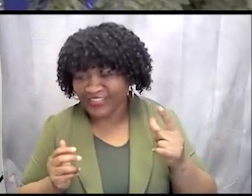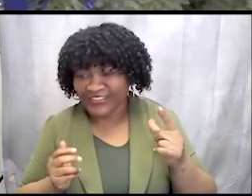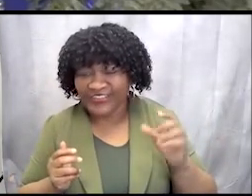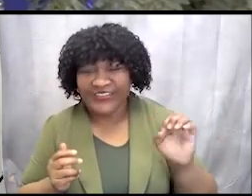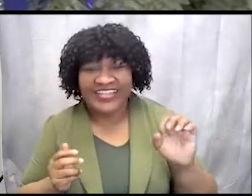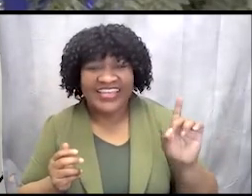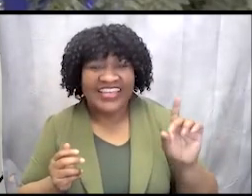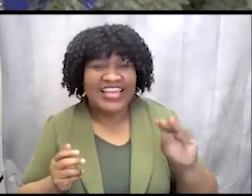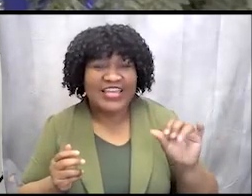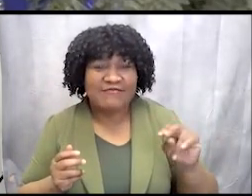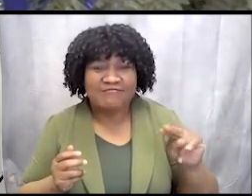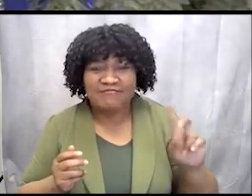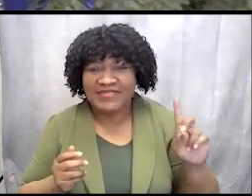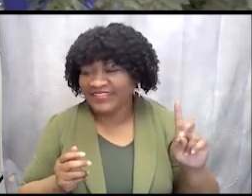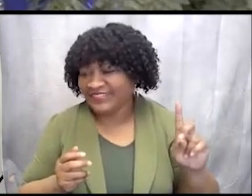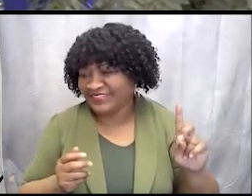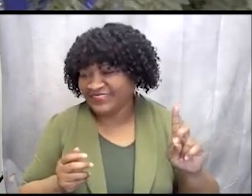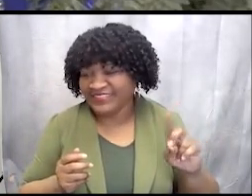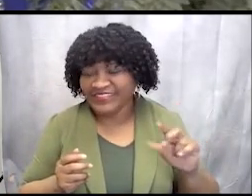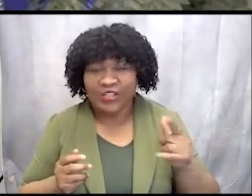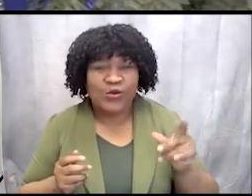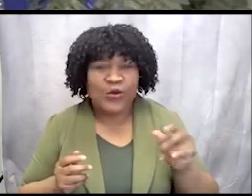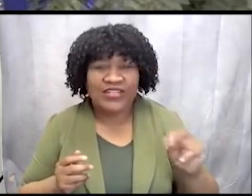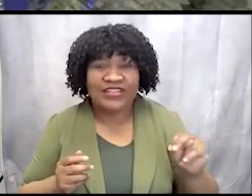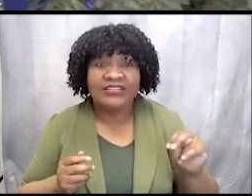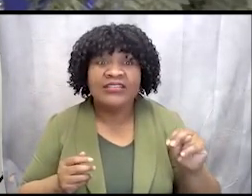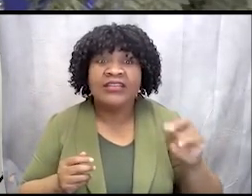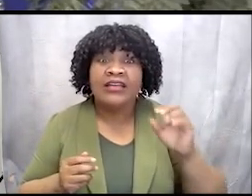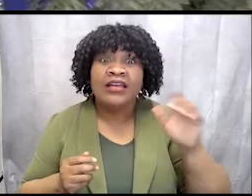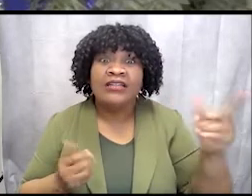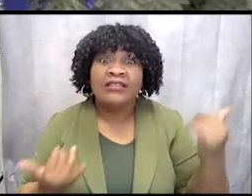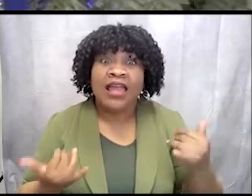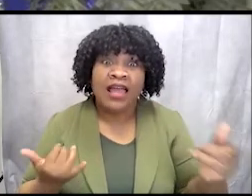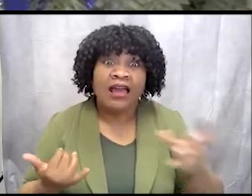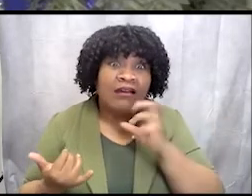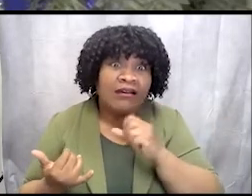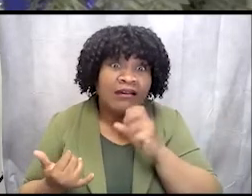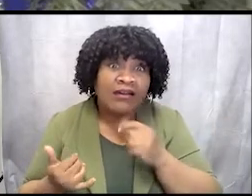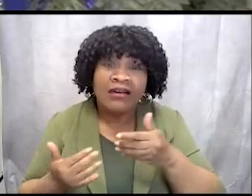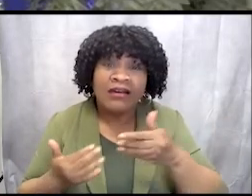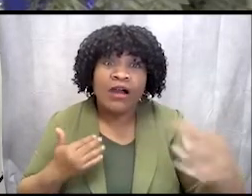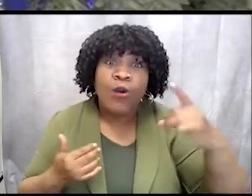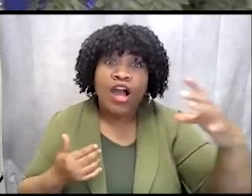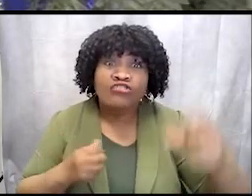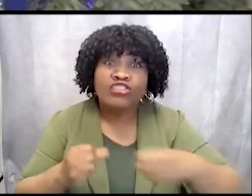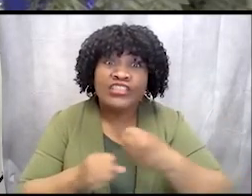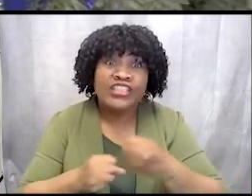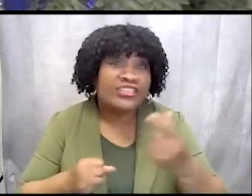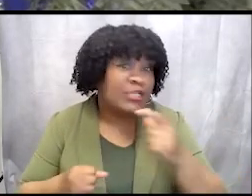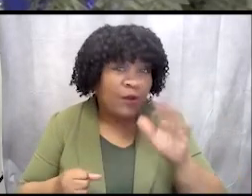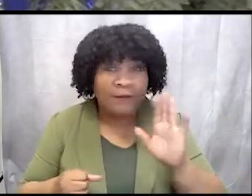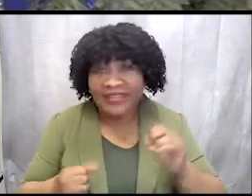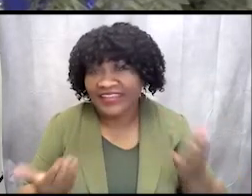What we know is that he won't be here 100 years from now, but perhaps if his name was on this building,